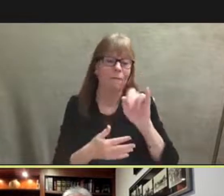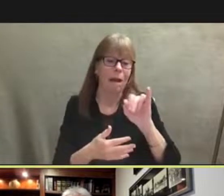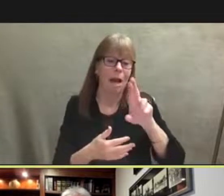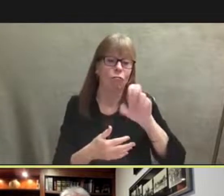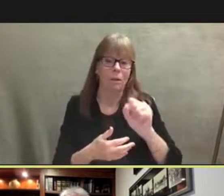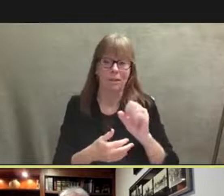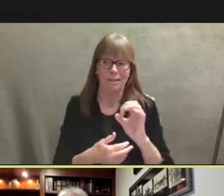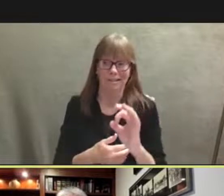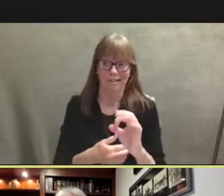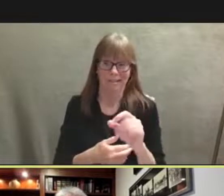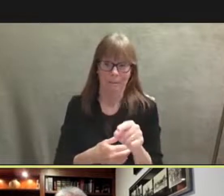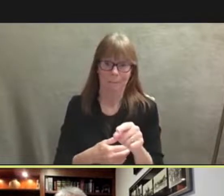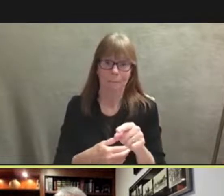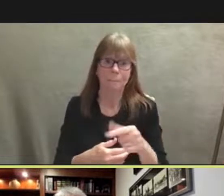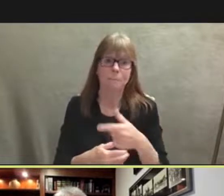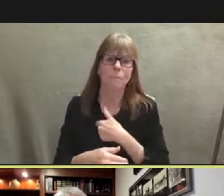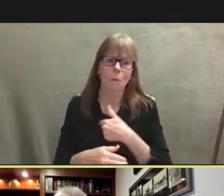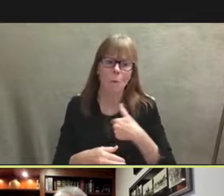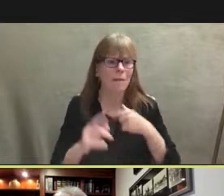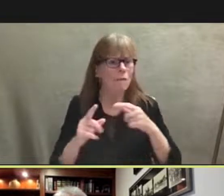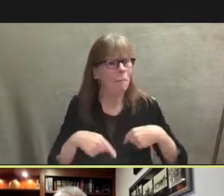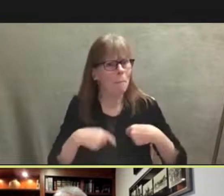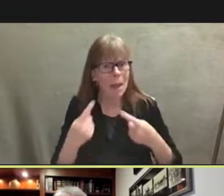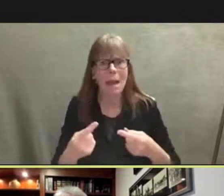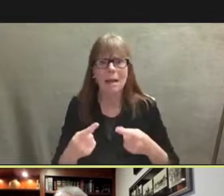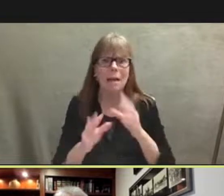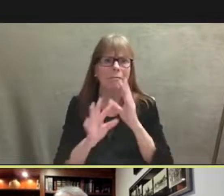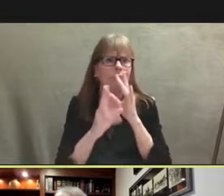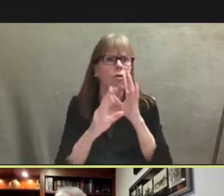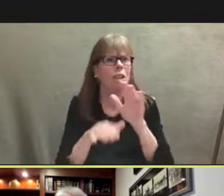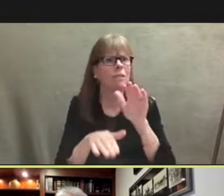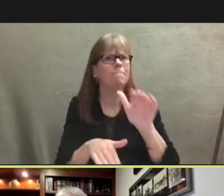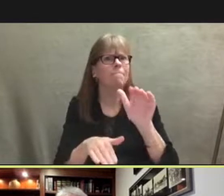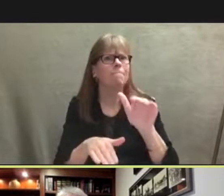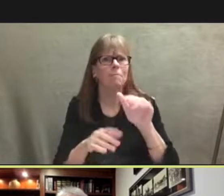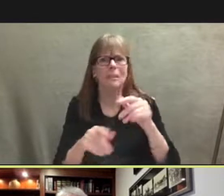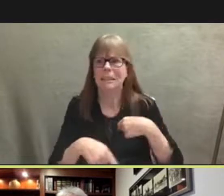We have served as a voice throughout the pandemic. As you know, people with disabilities have been